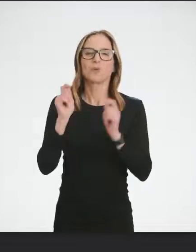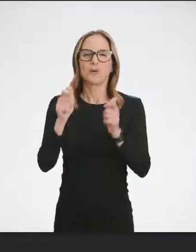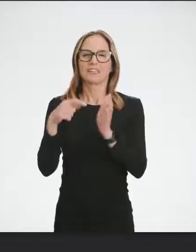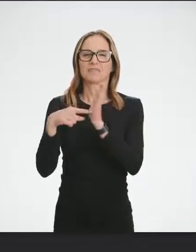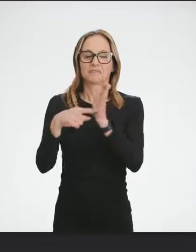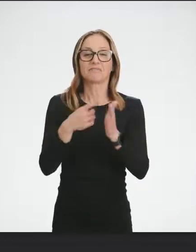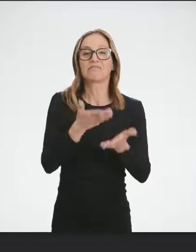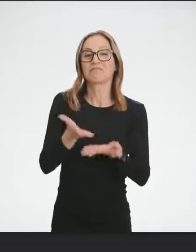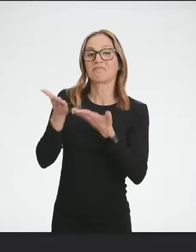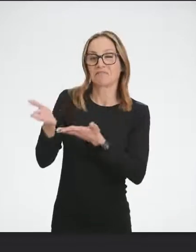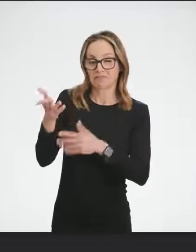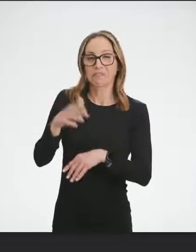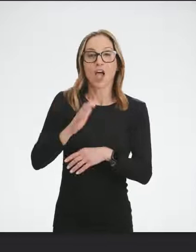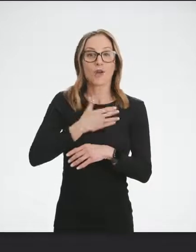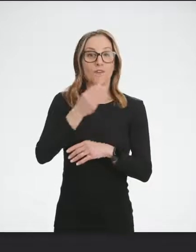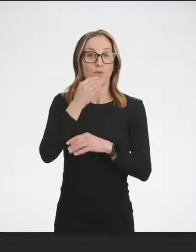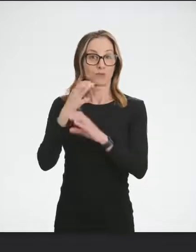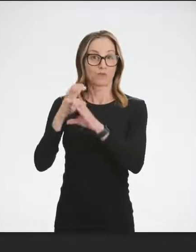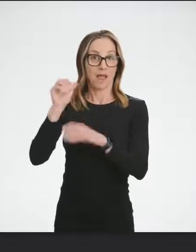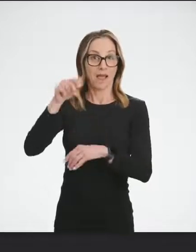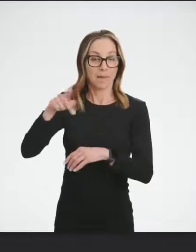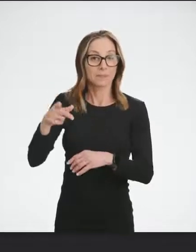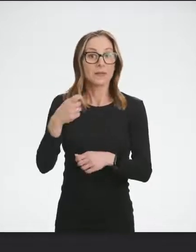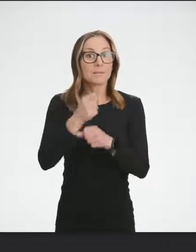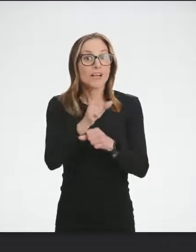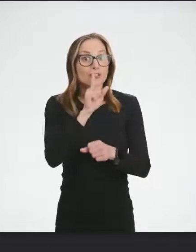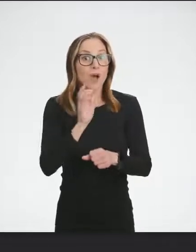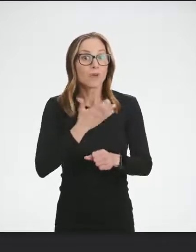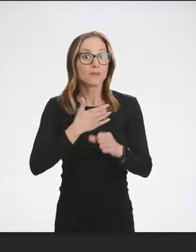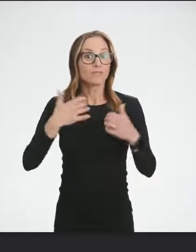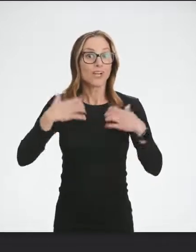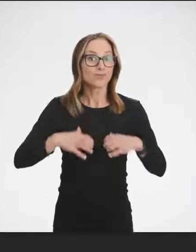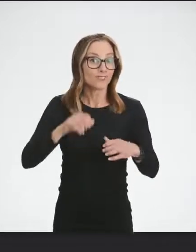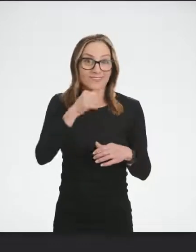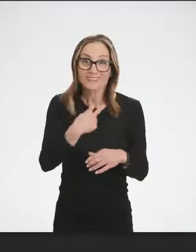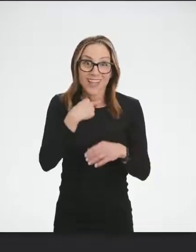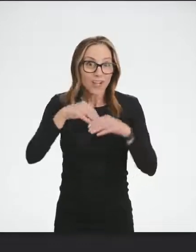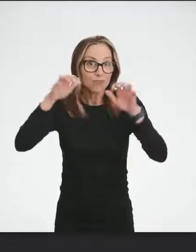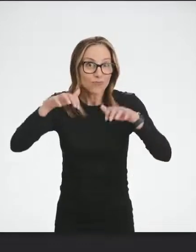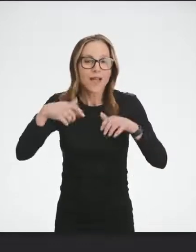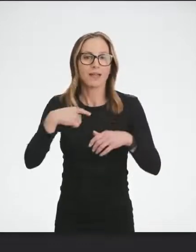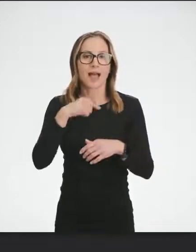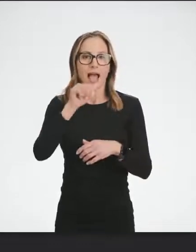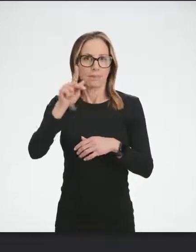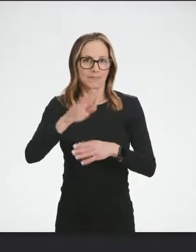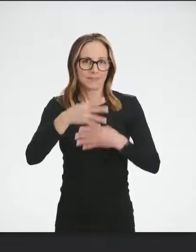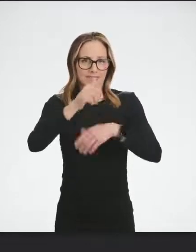To make sure my customers don't get caught in the rain, my app is set up to recommend a parking spot with clear skies.